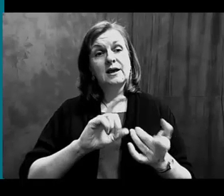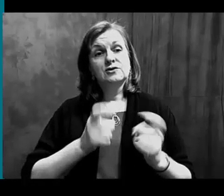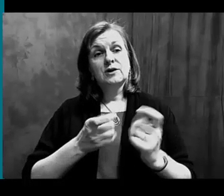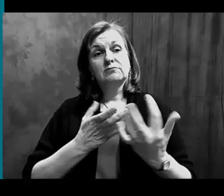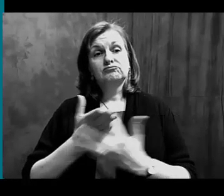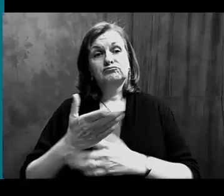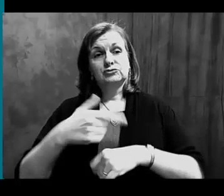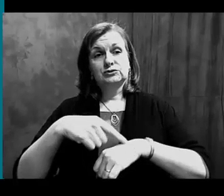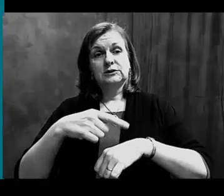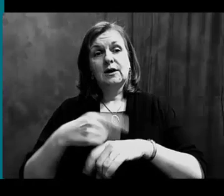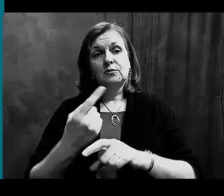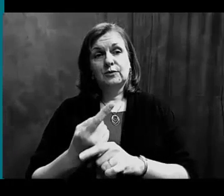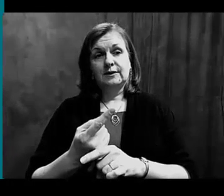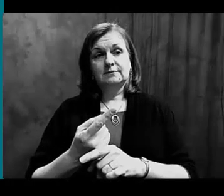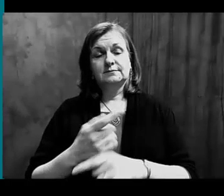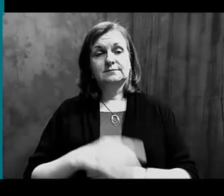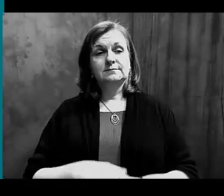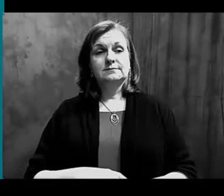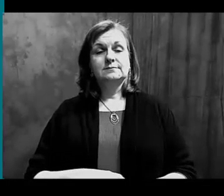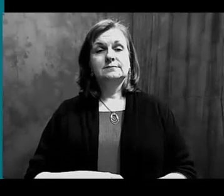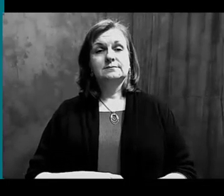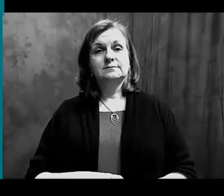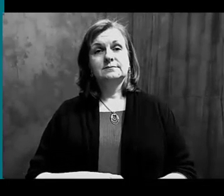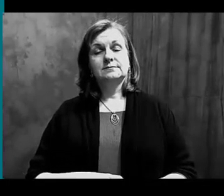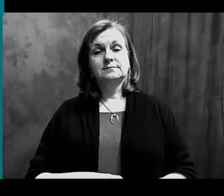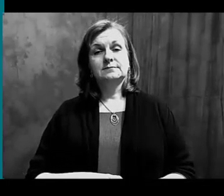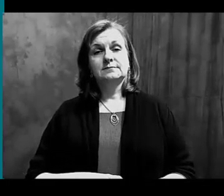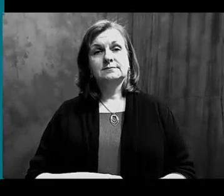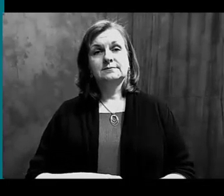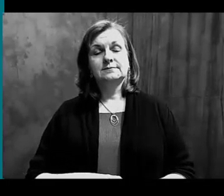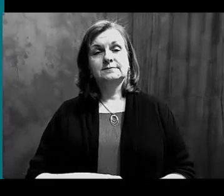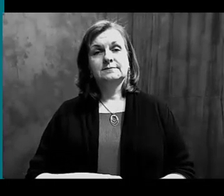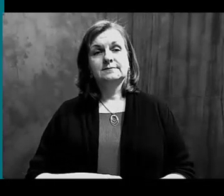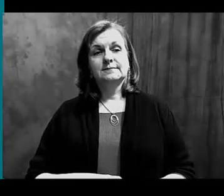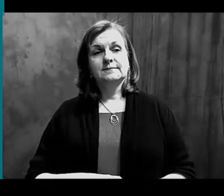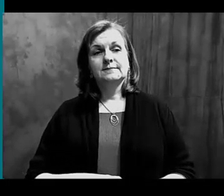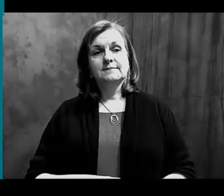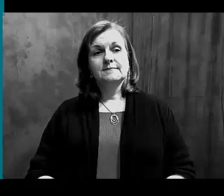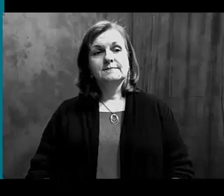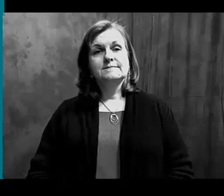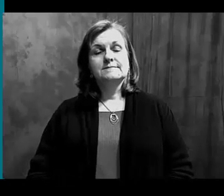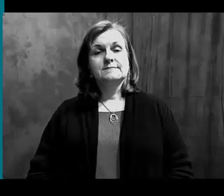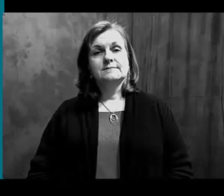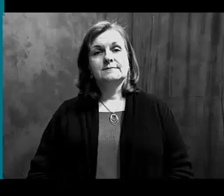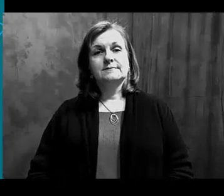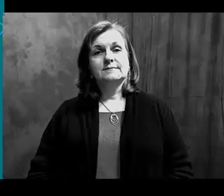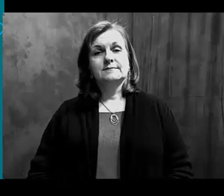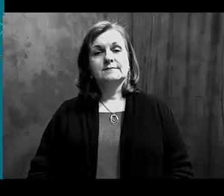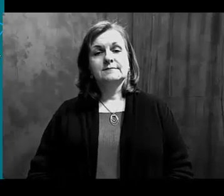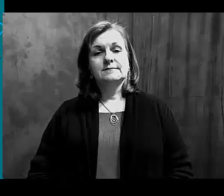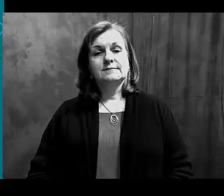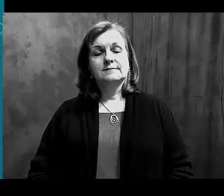and really change over time right?